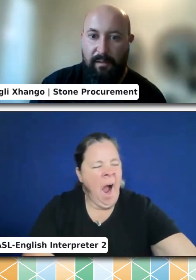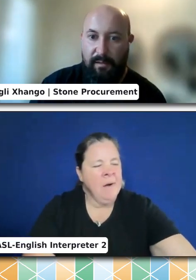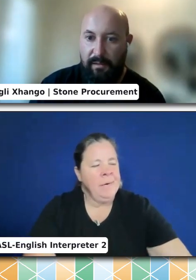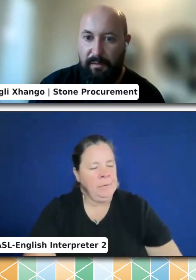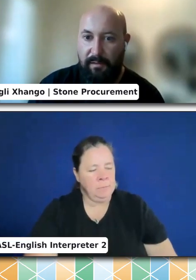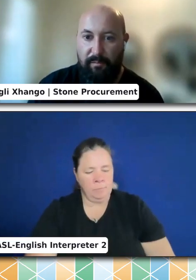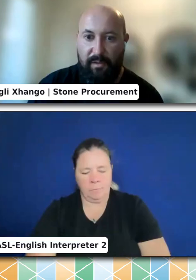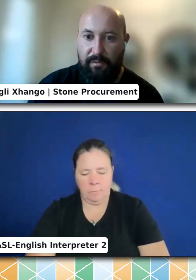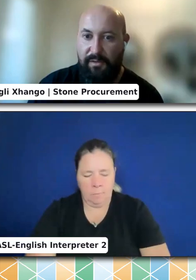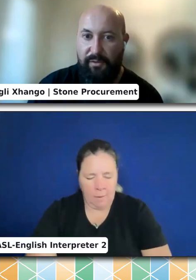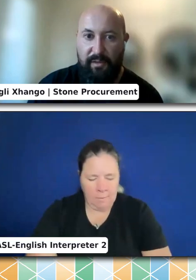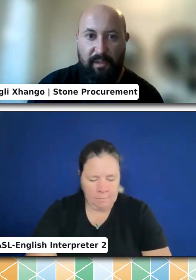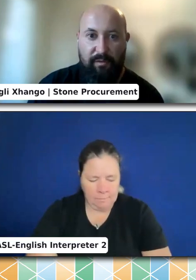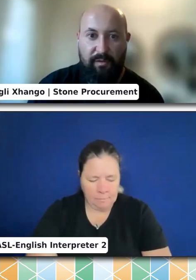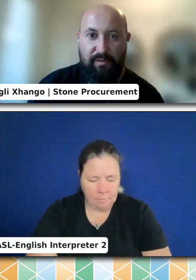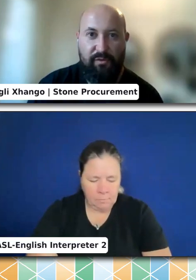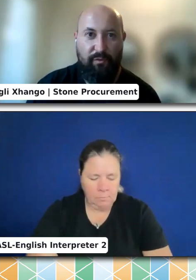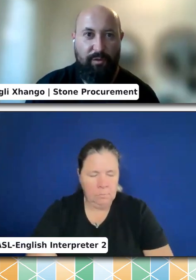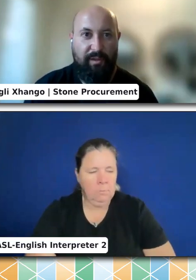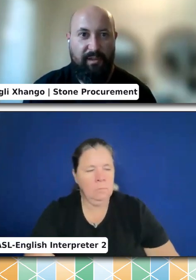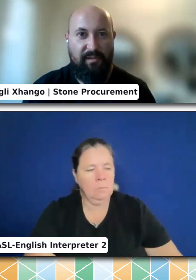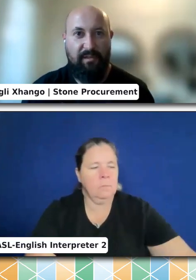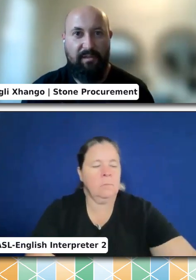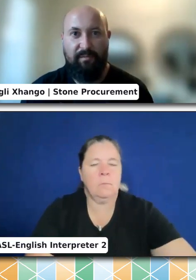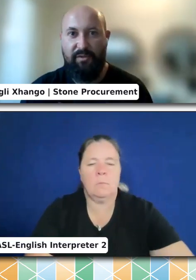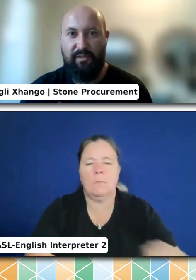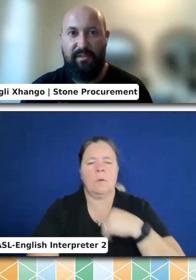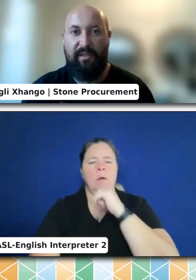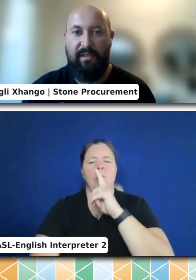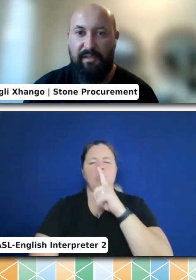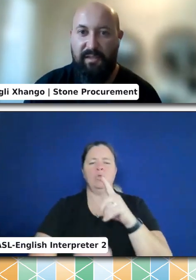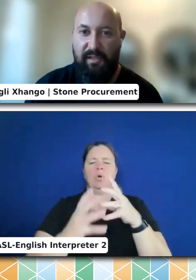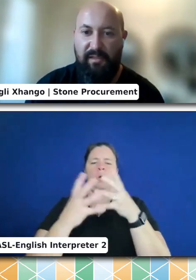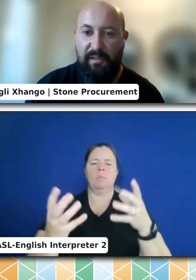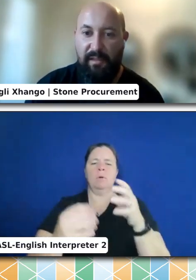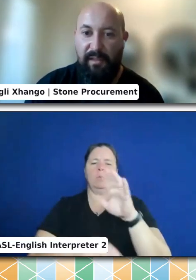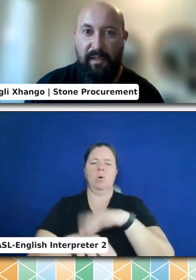Uh, I'm not really sure how to show you guys as much on the AI side.